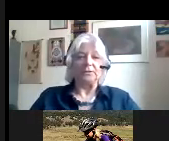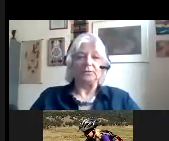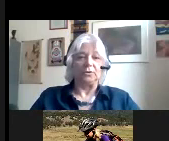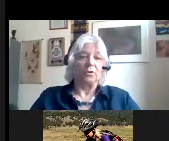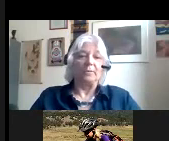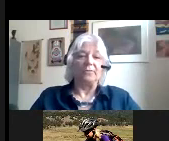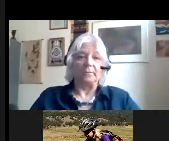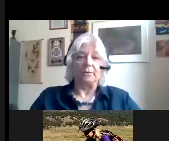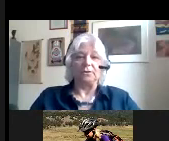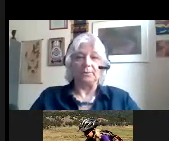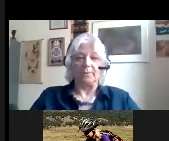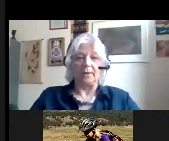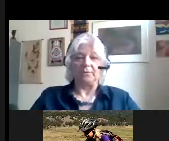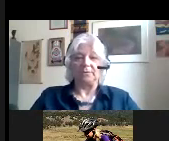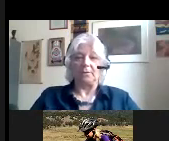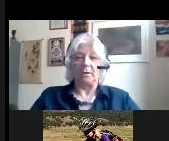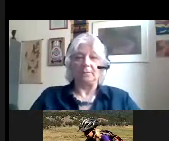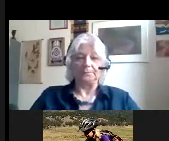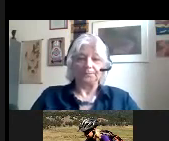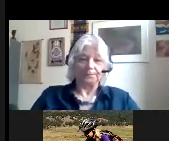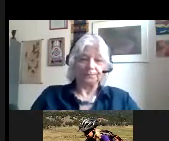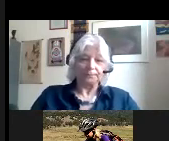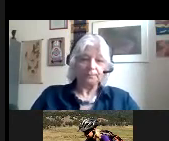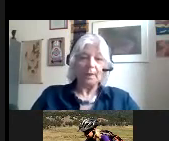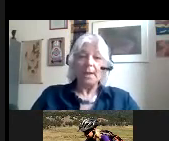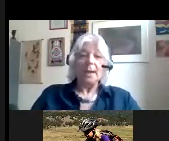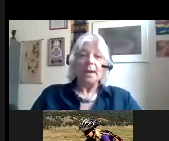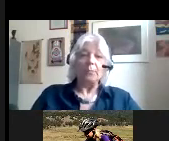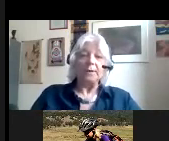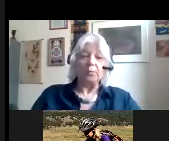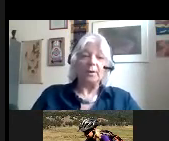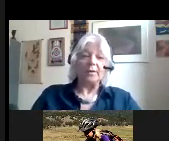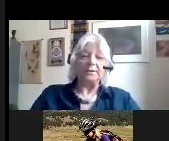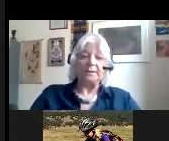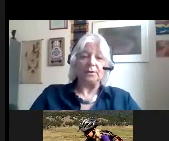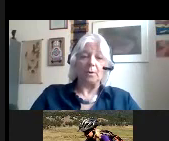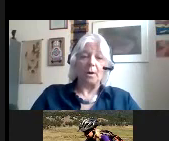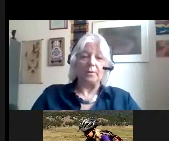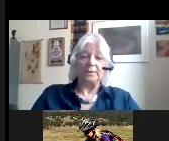Trauma informed care has just been around for so long. And it's one of those things that we're always